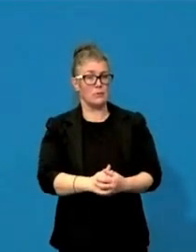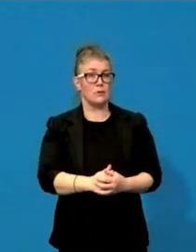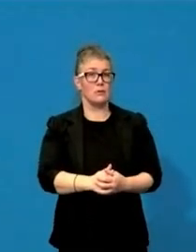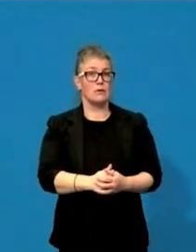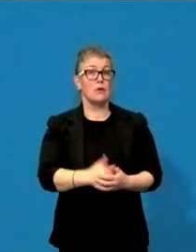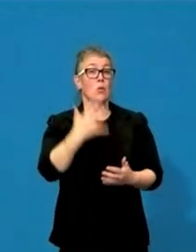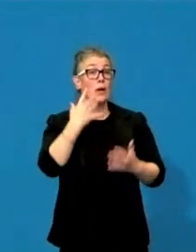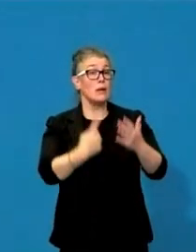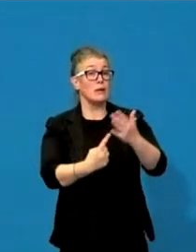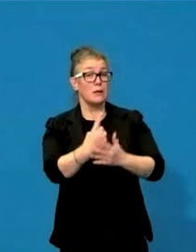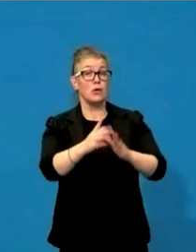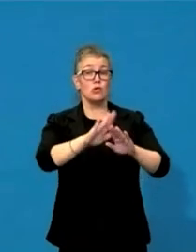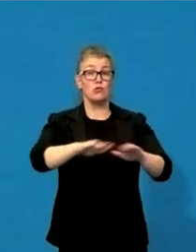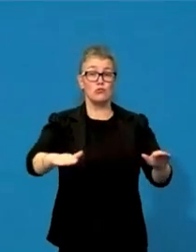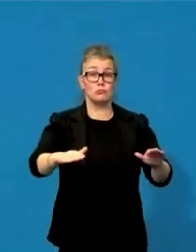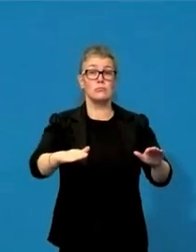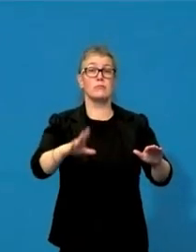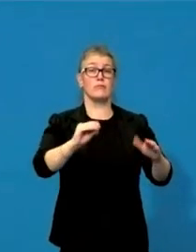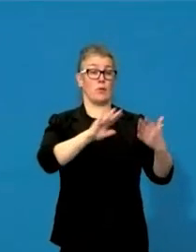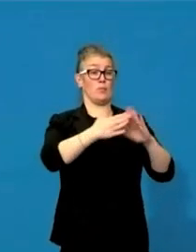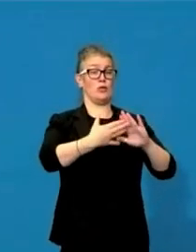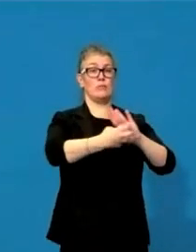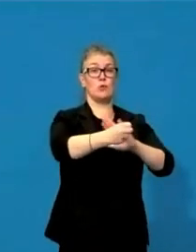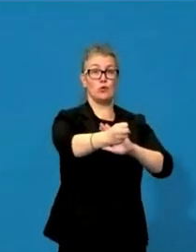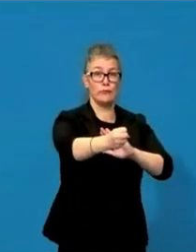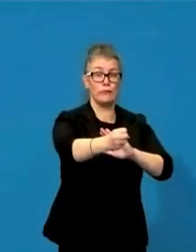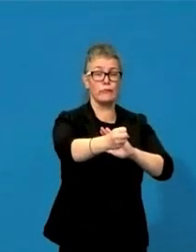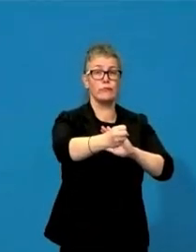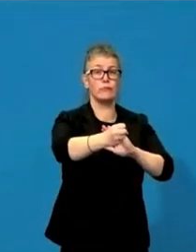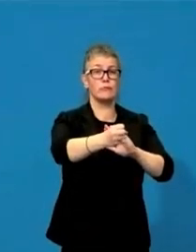from remote communities, they often suffer complex trauma?